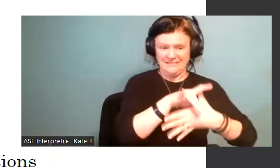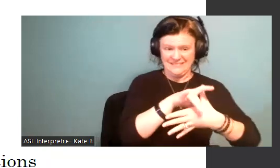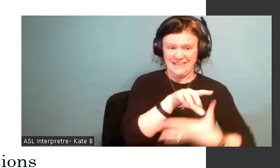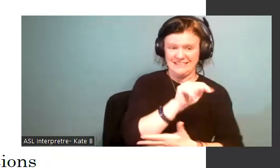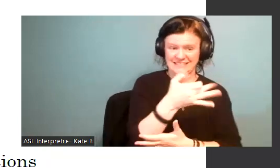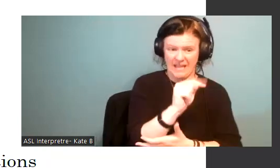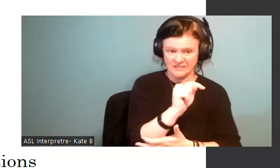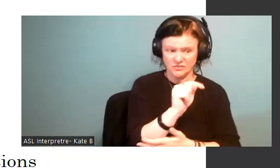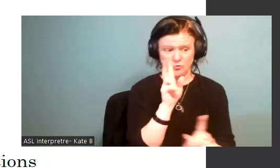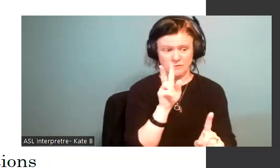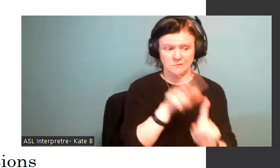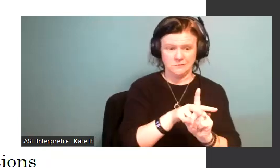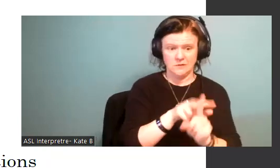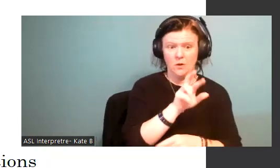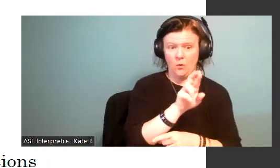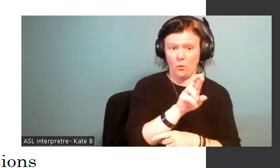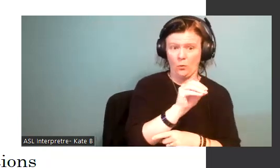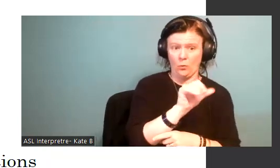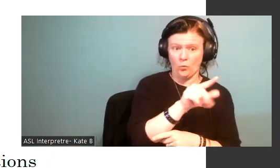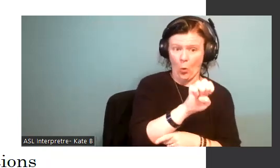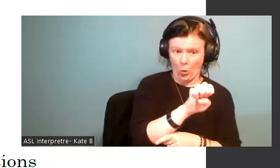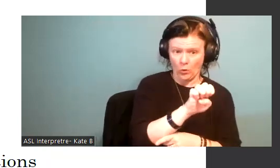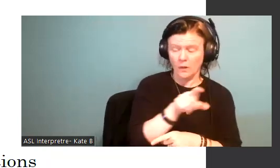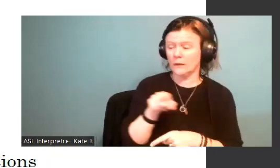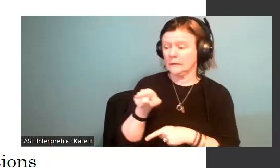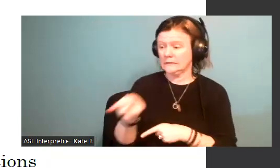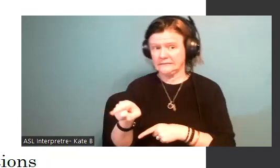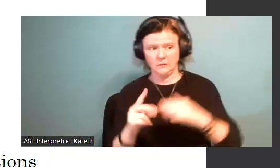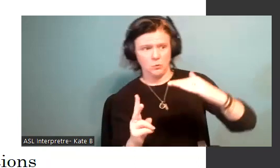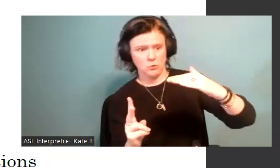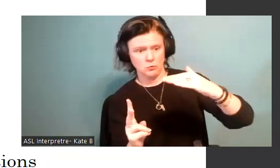as screen readers how to read something. So, if you